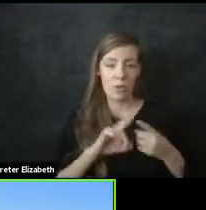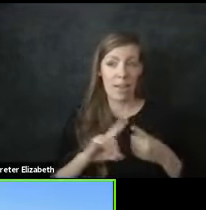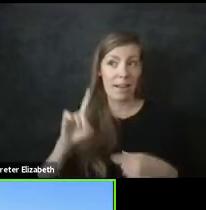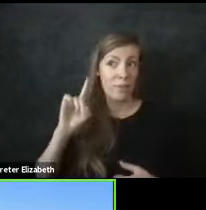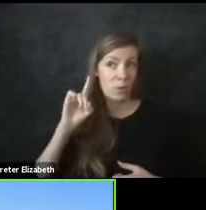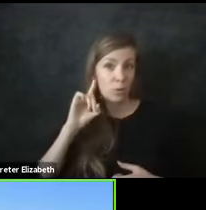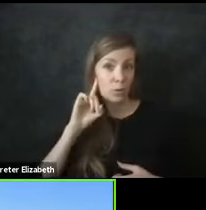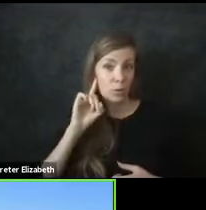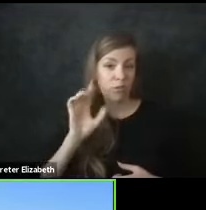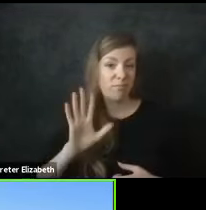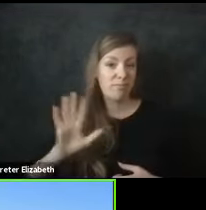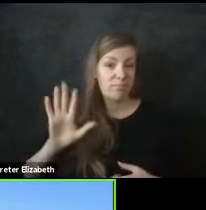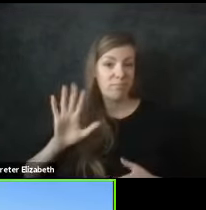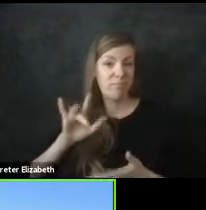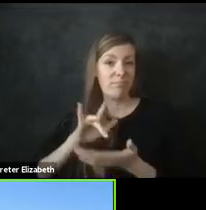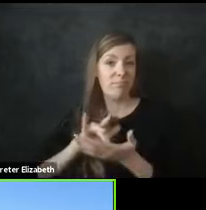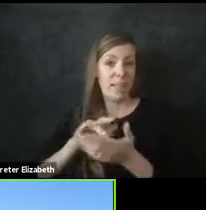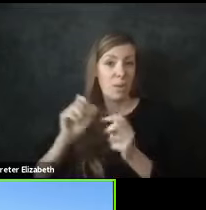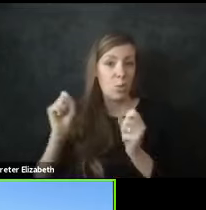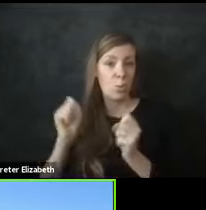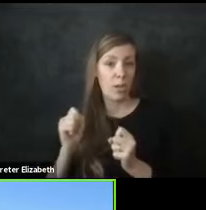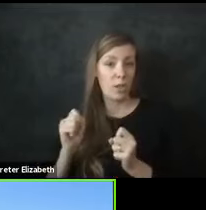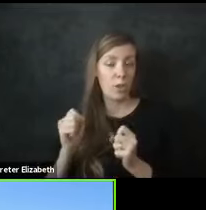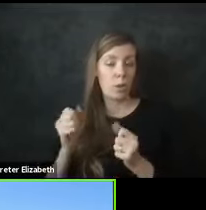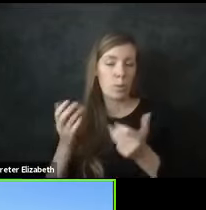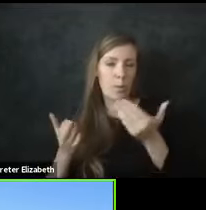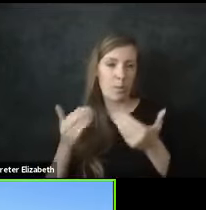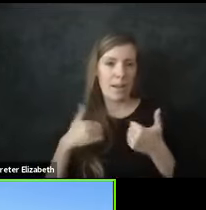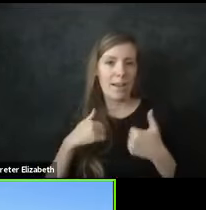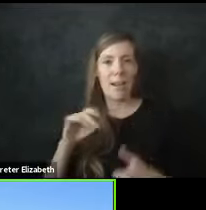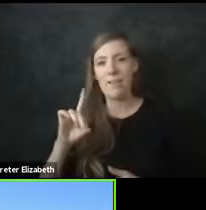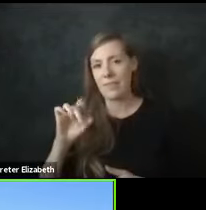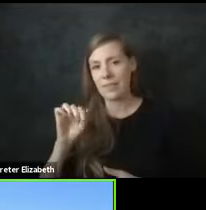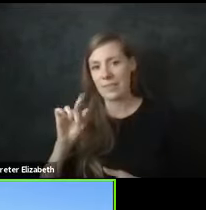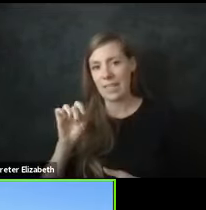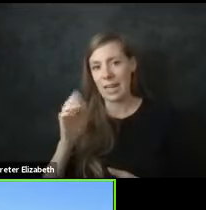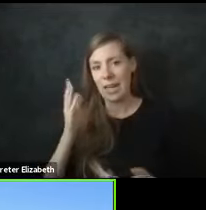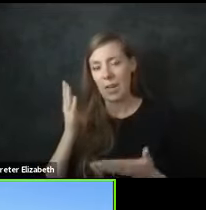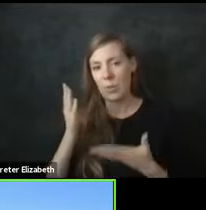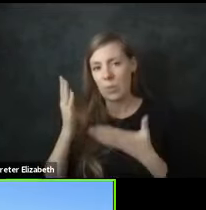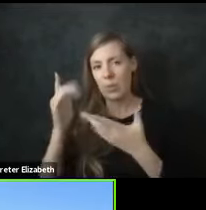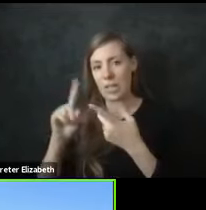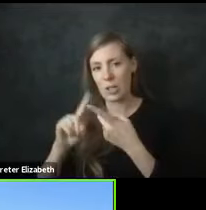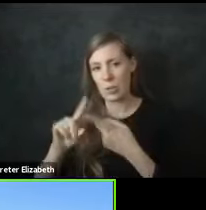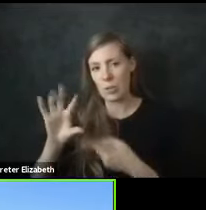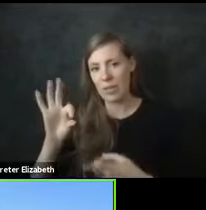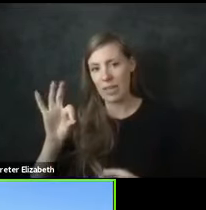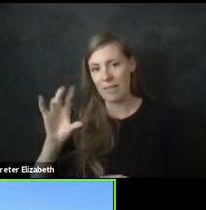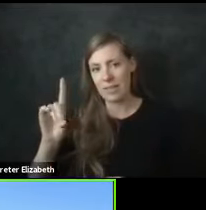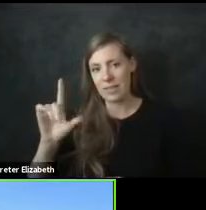midwinter that that data would be available and we presented to the FDA just as the data for the five to eleven year olds was.